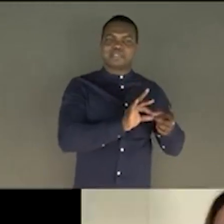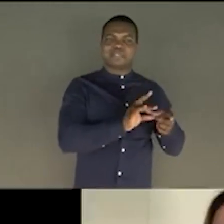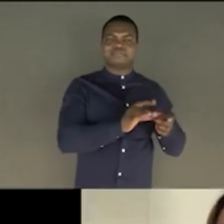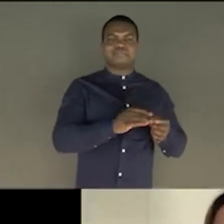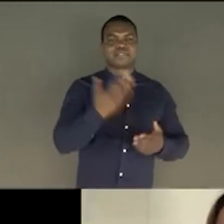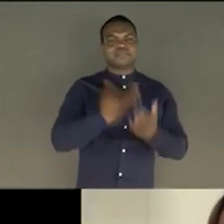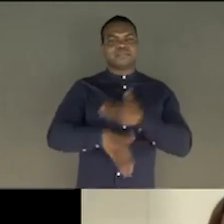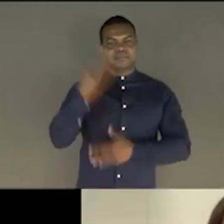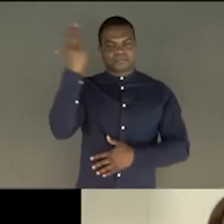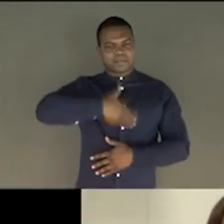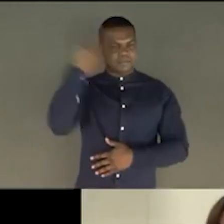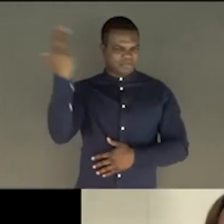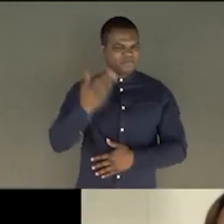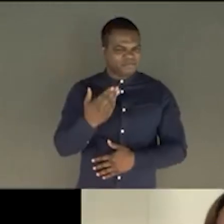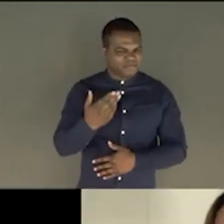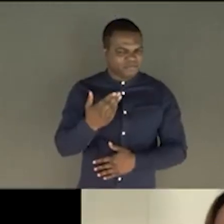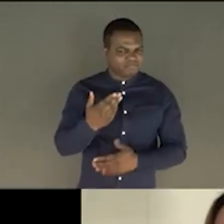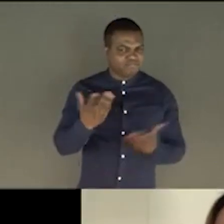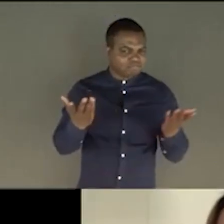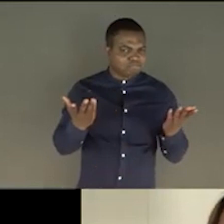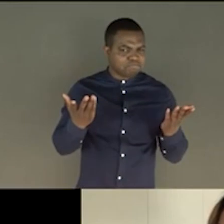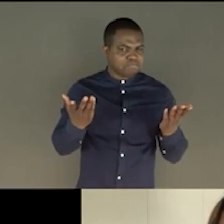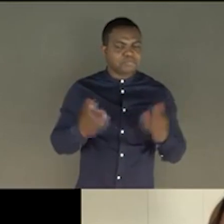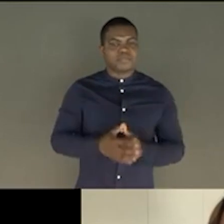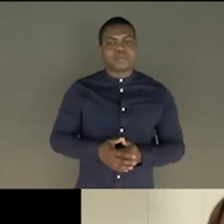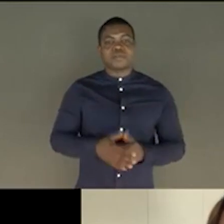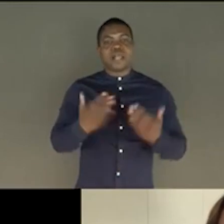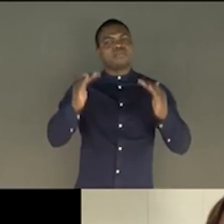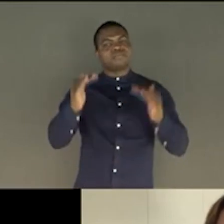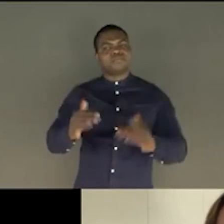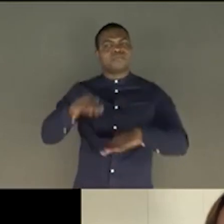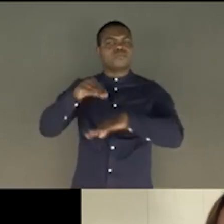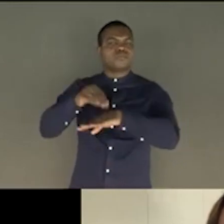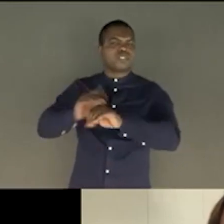with AI solutions for easy language and so on. So I think we can also collect some